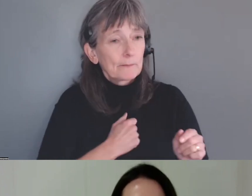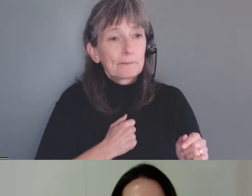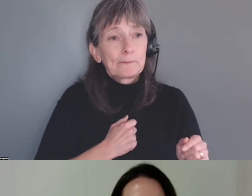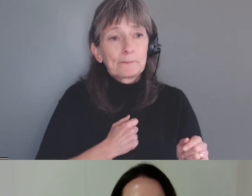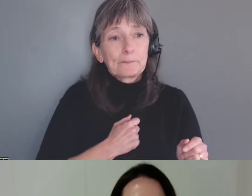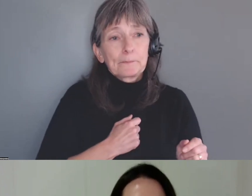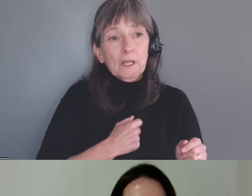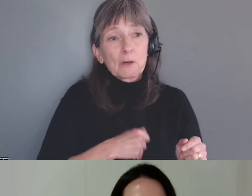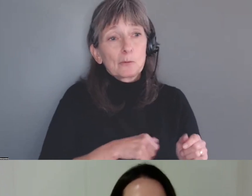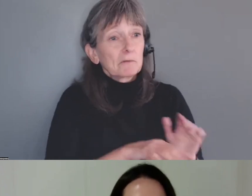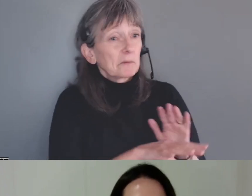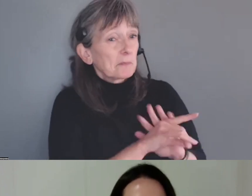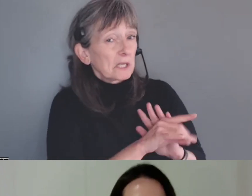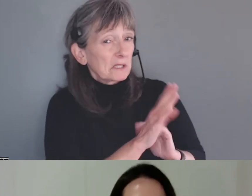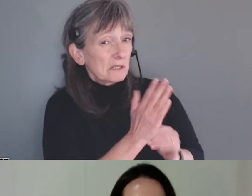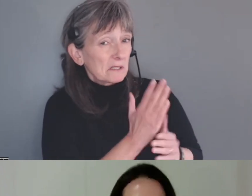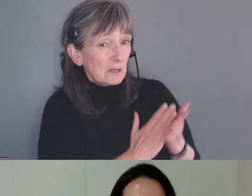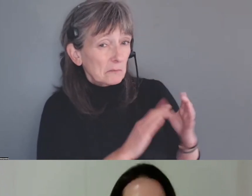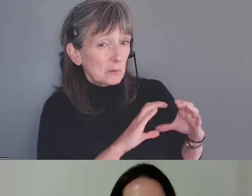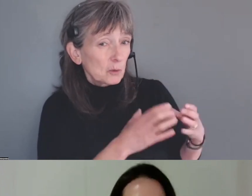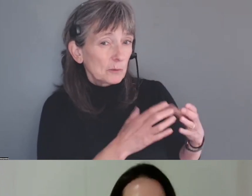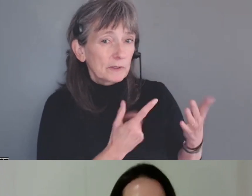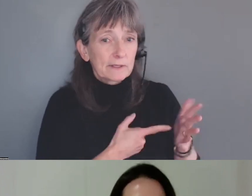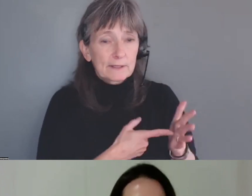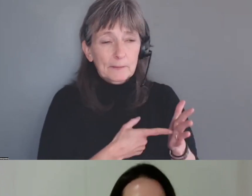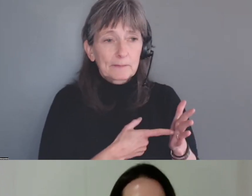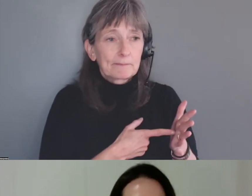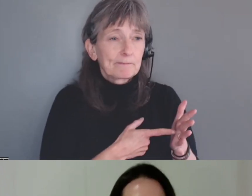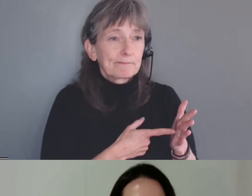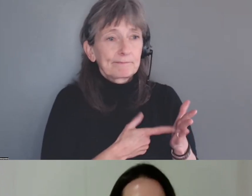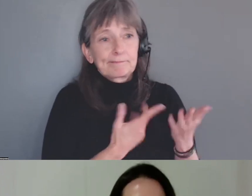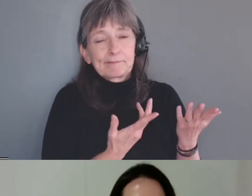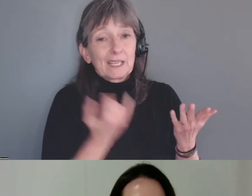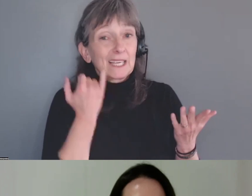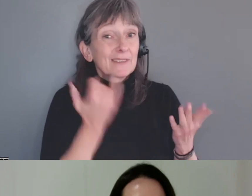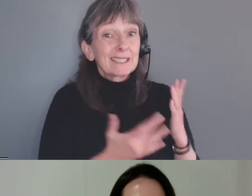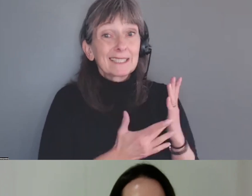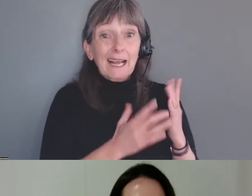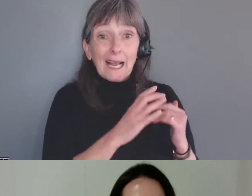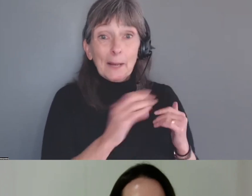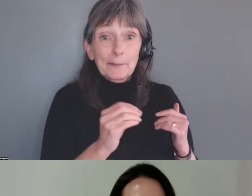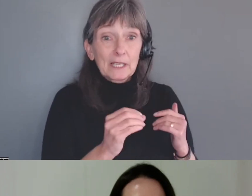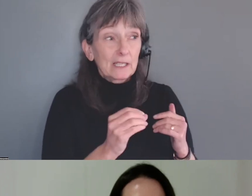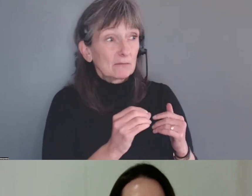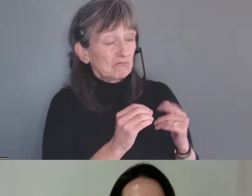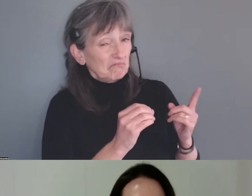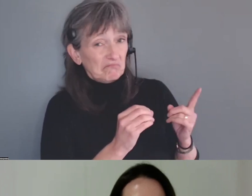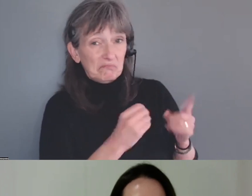especially say an open-source tech company where we think, okay, these people have already done